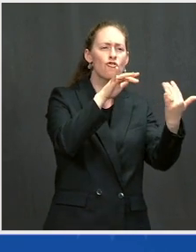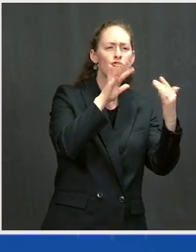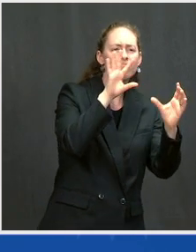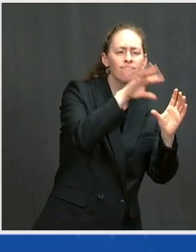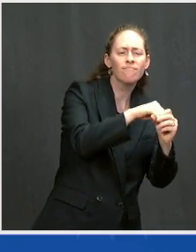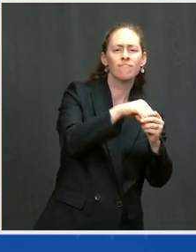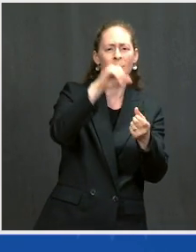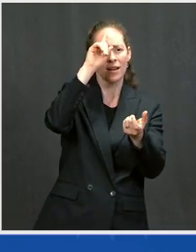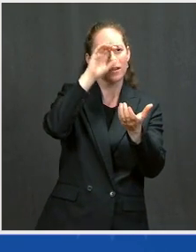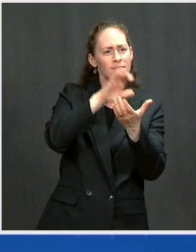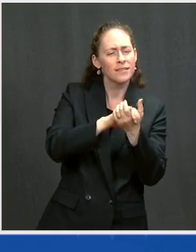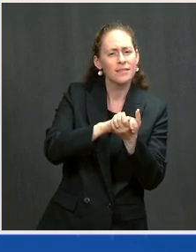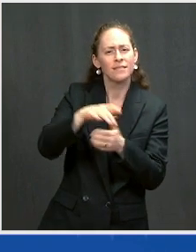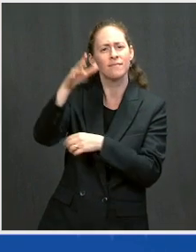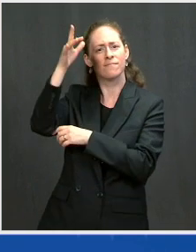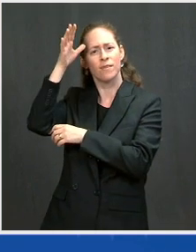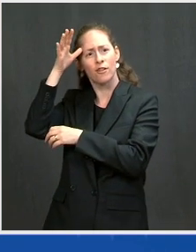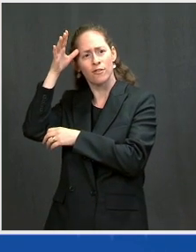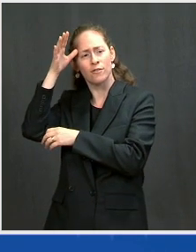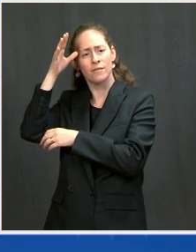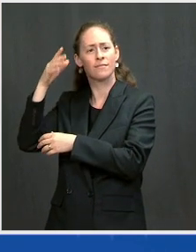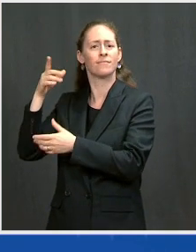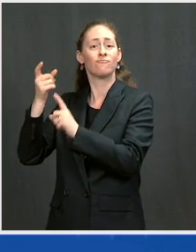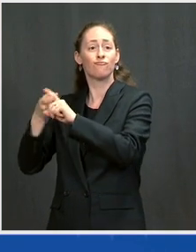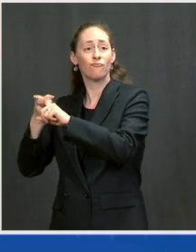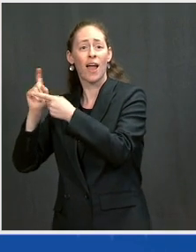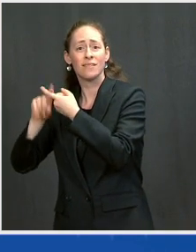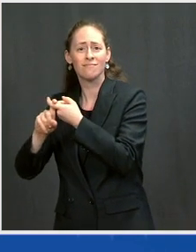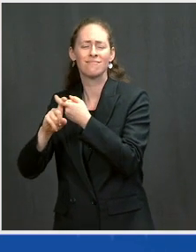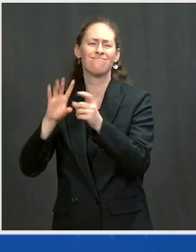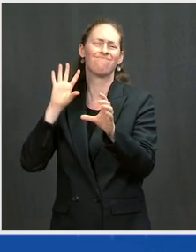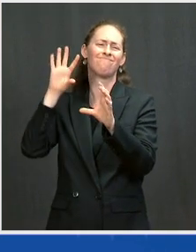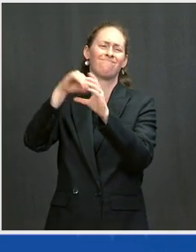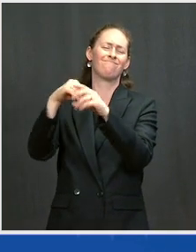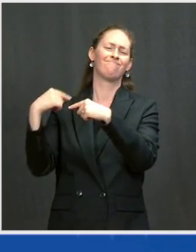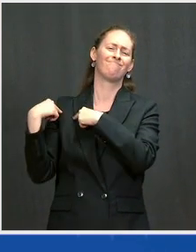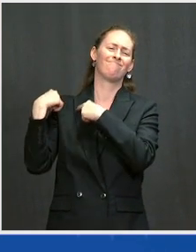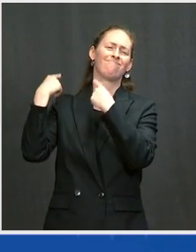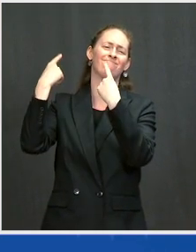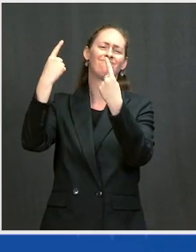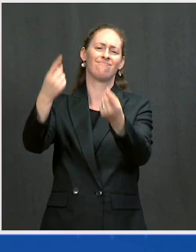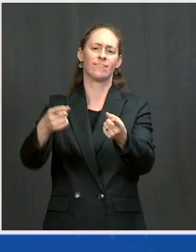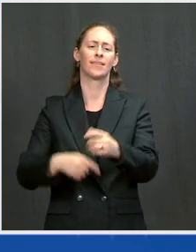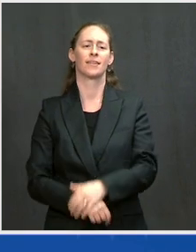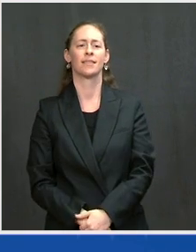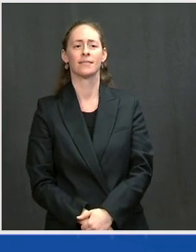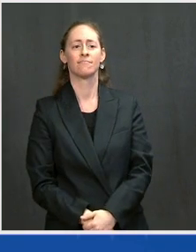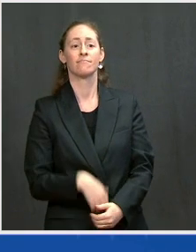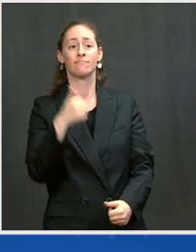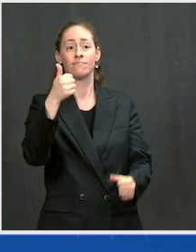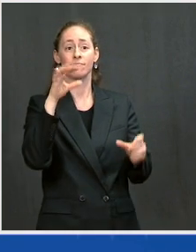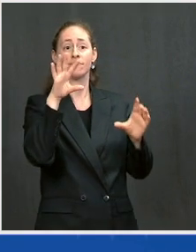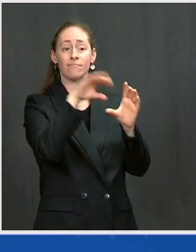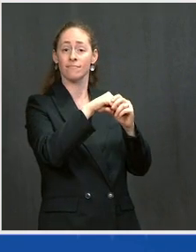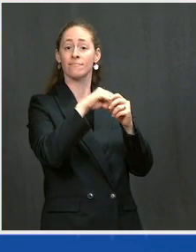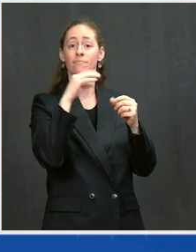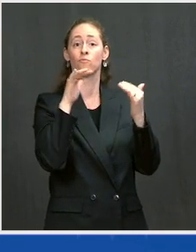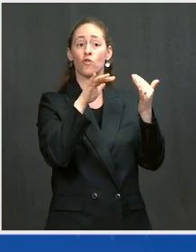has led the way from his actions with the Rangers on Hill 205 while defending the freedom of the people of Korea.